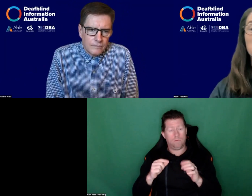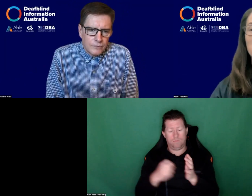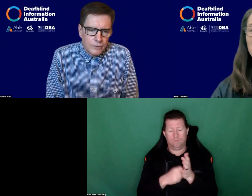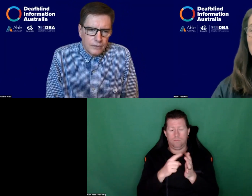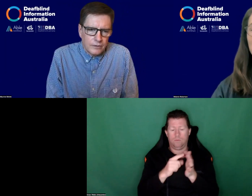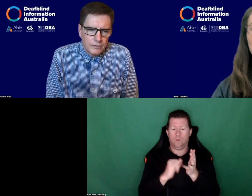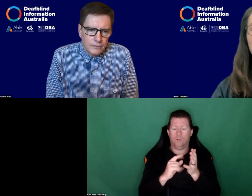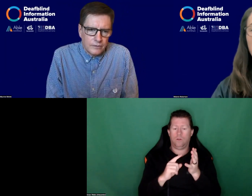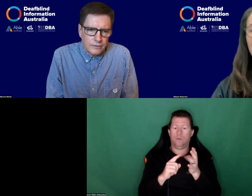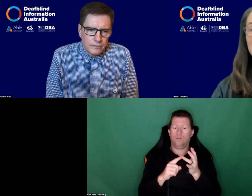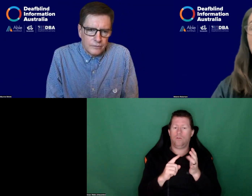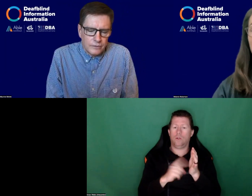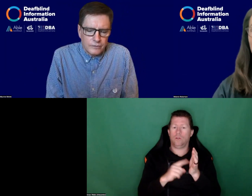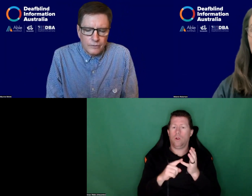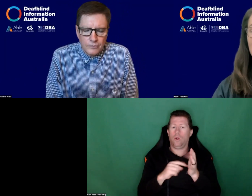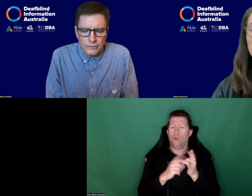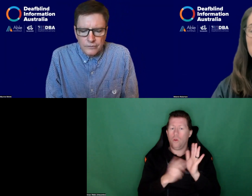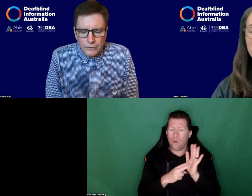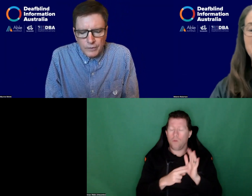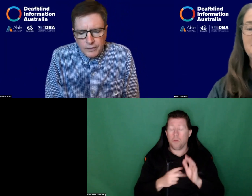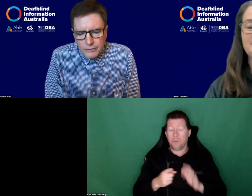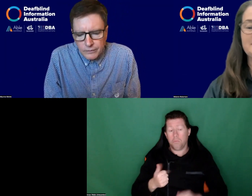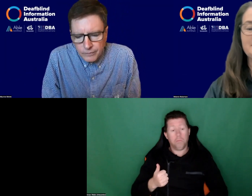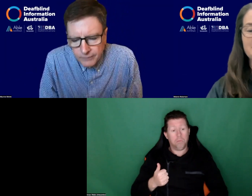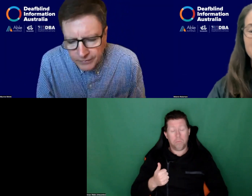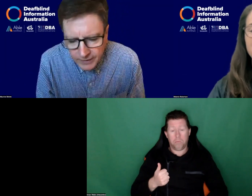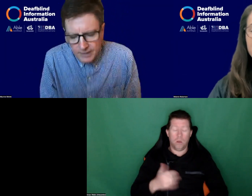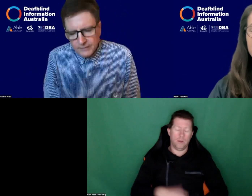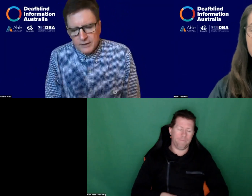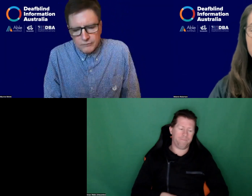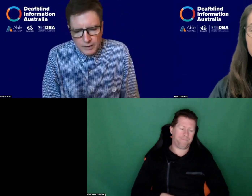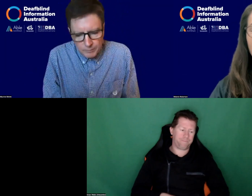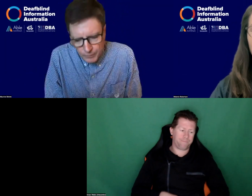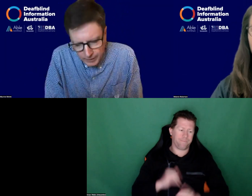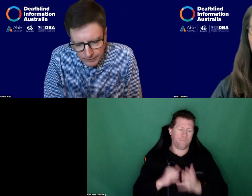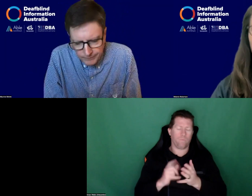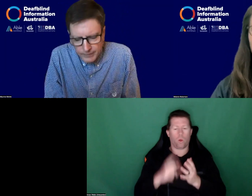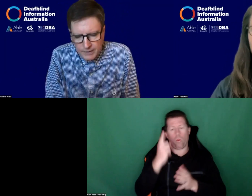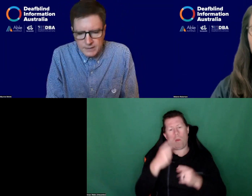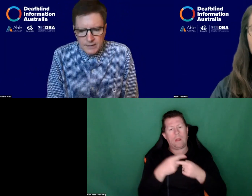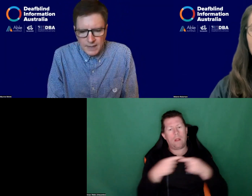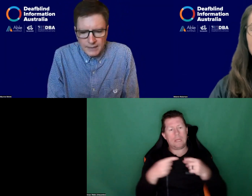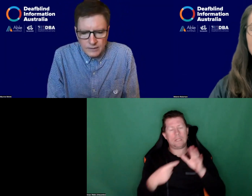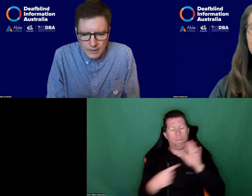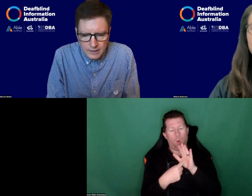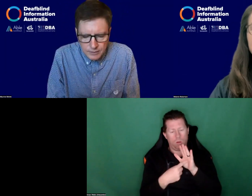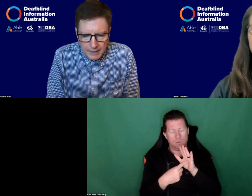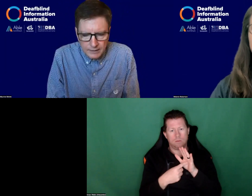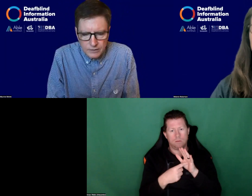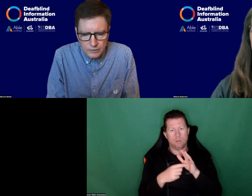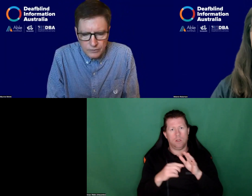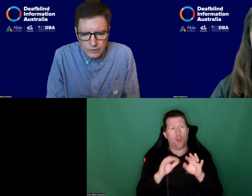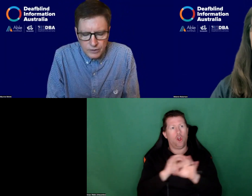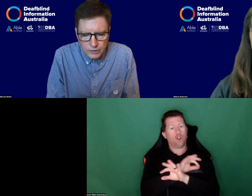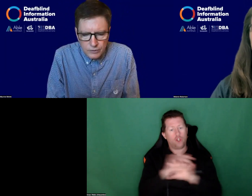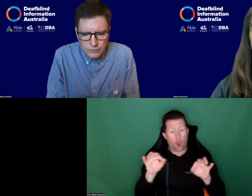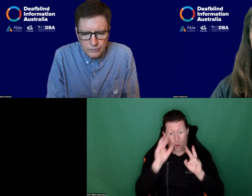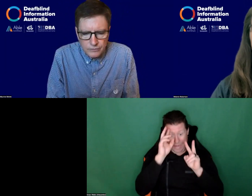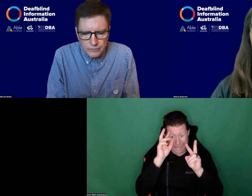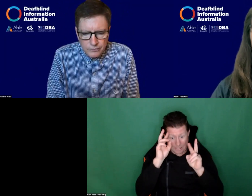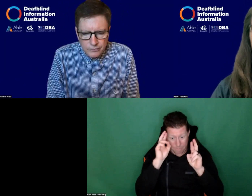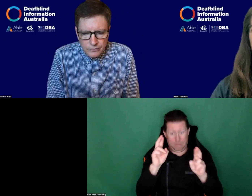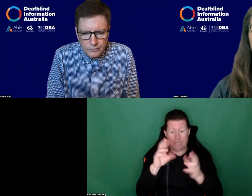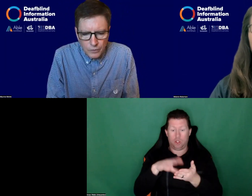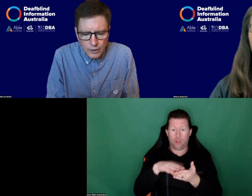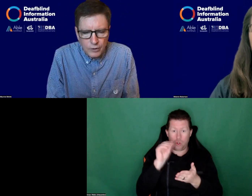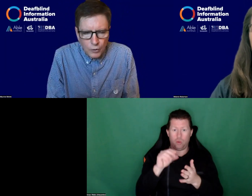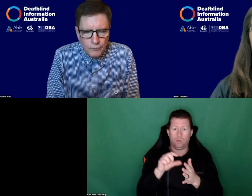One thing I think is really important is not to expect students to do work over